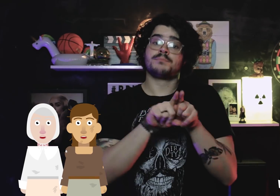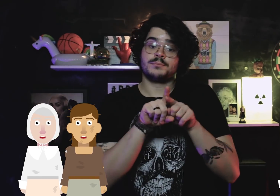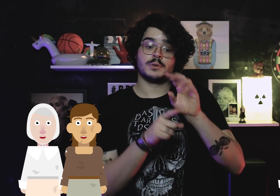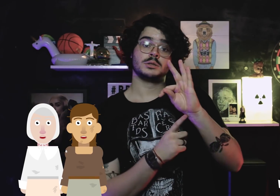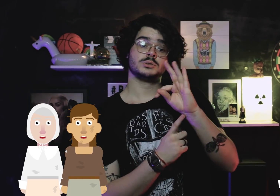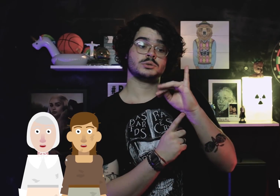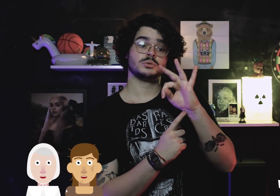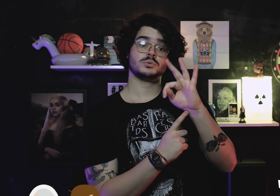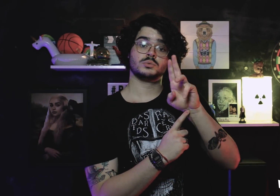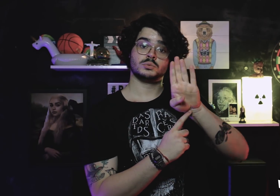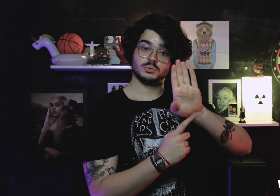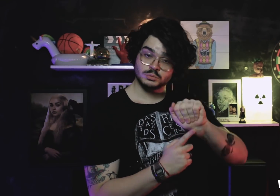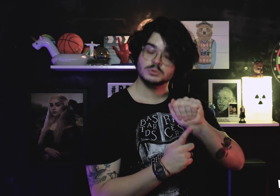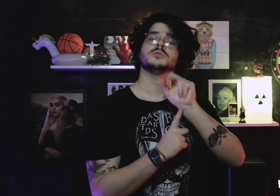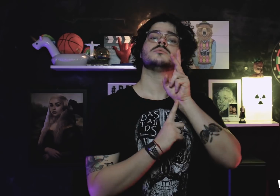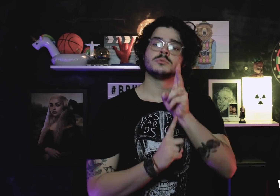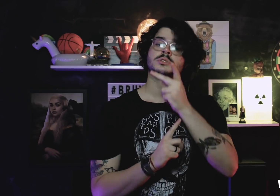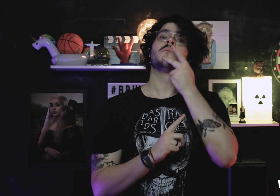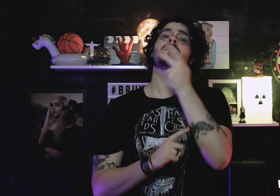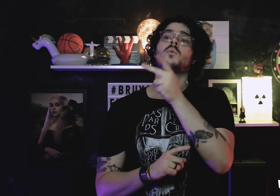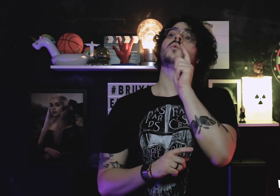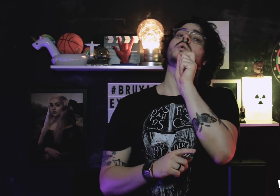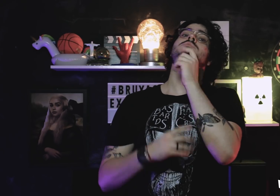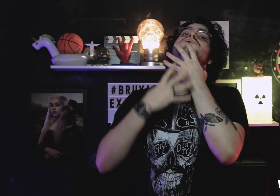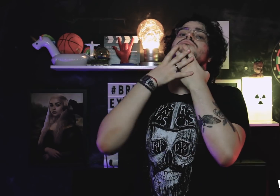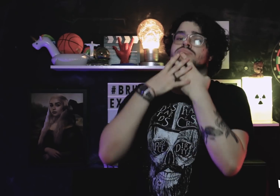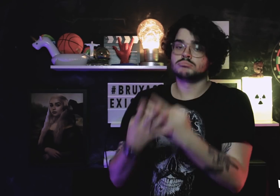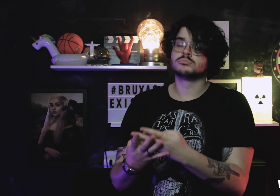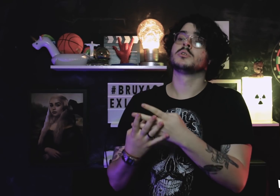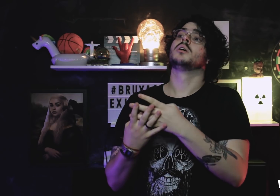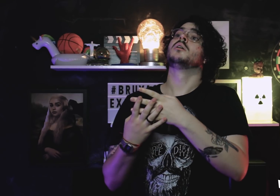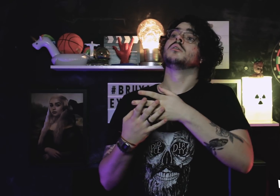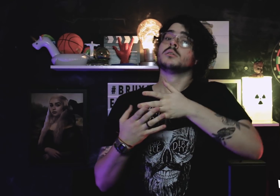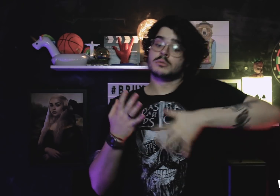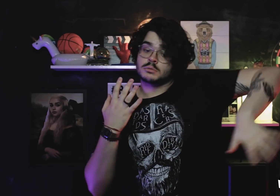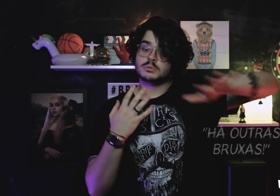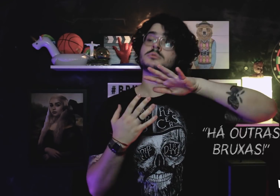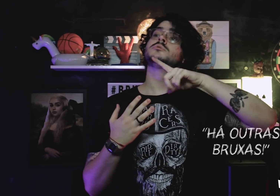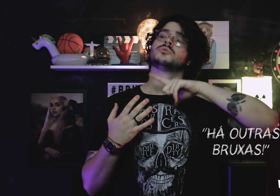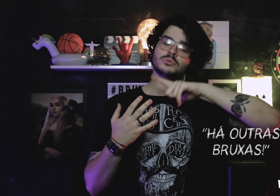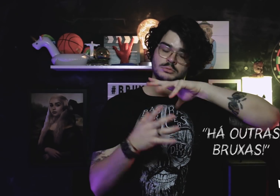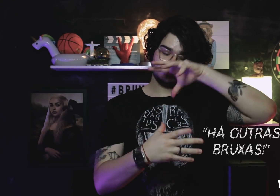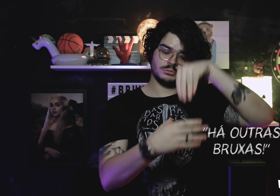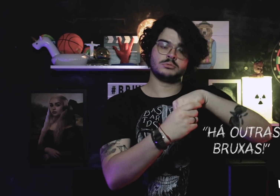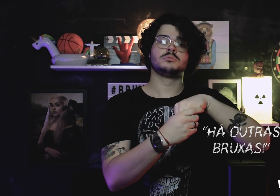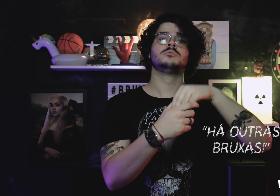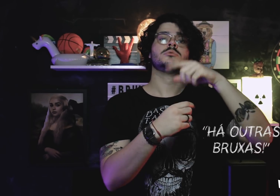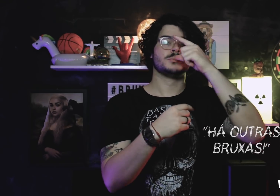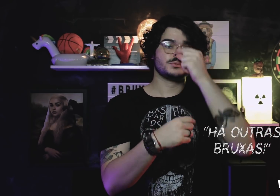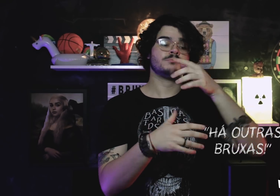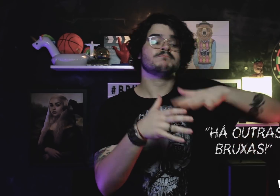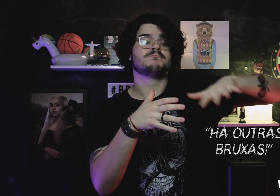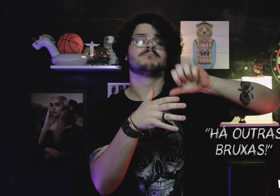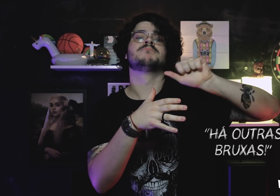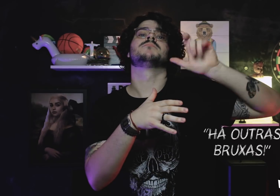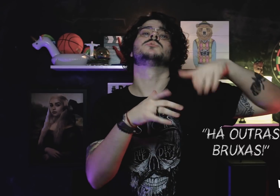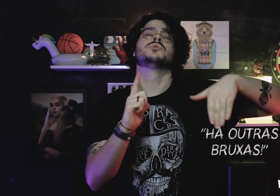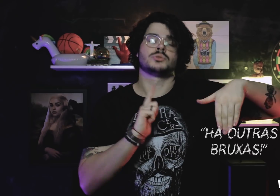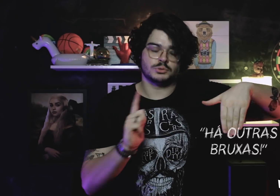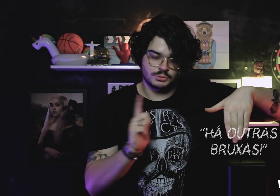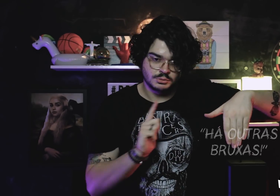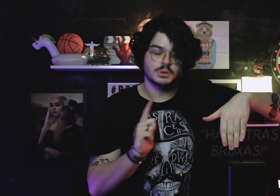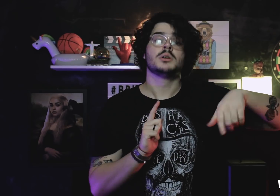Tituba also said that there were other witches on the loose